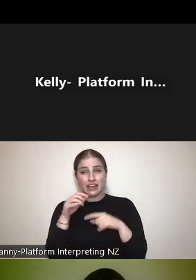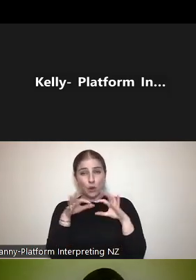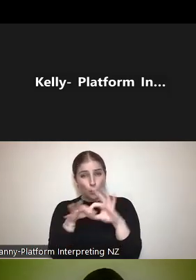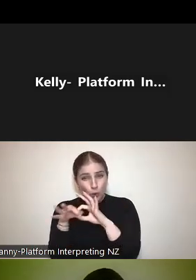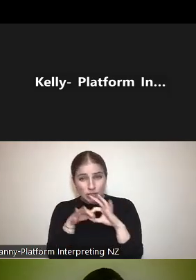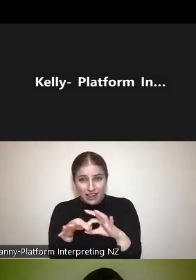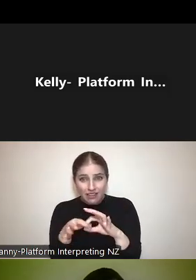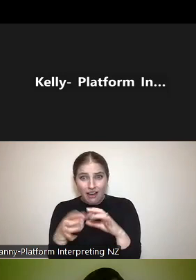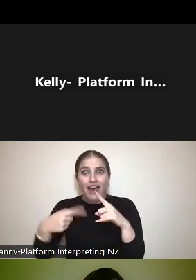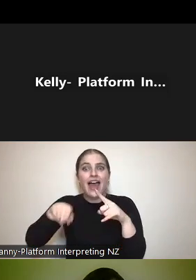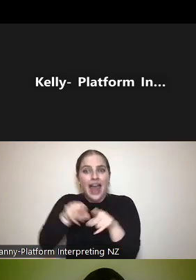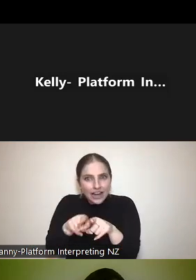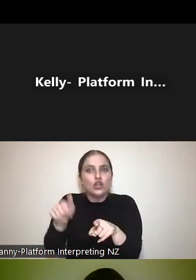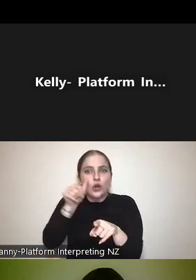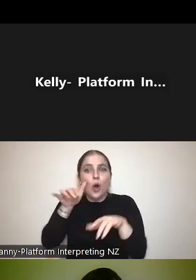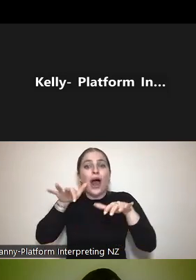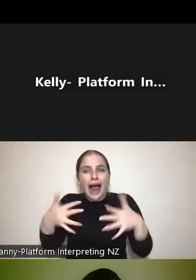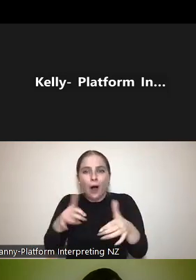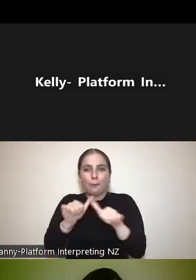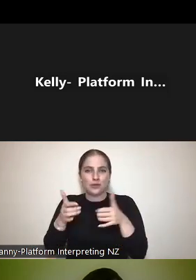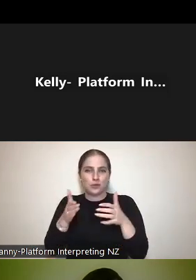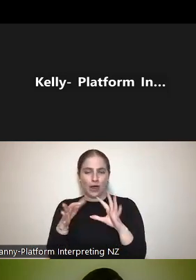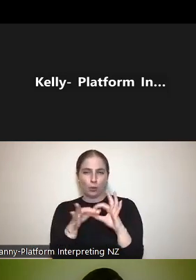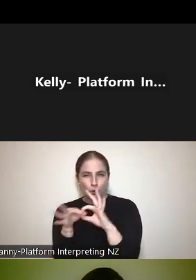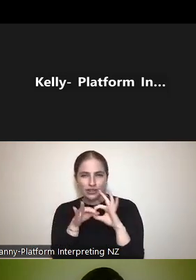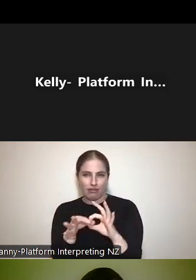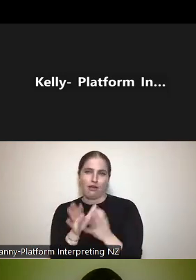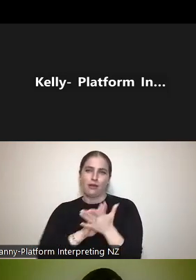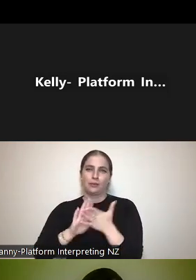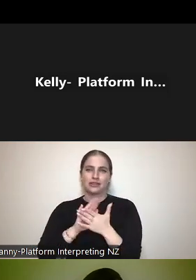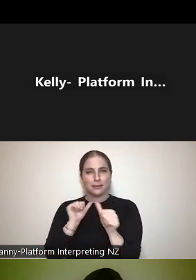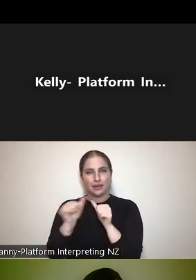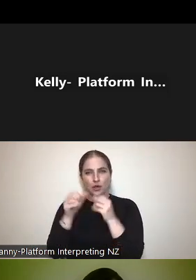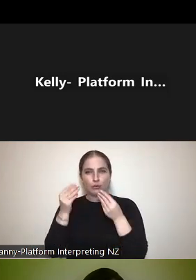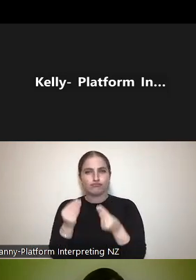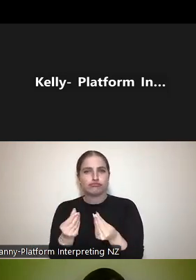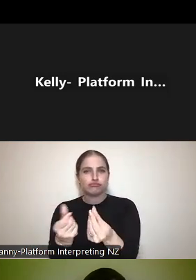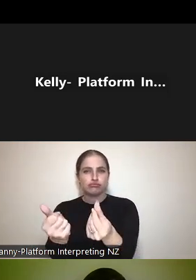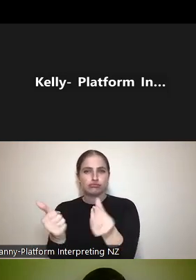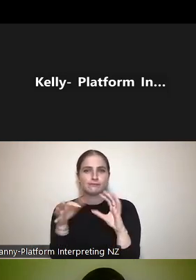that we'll be able to have that good cohesion.